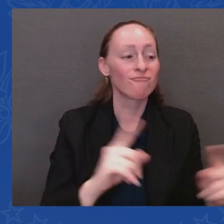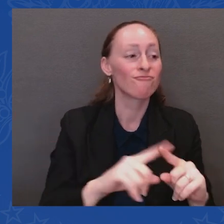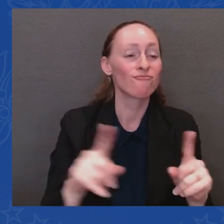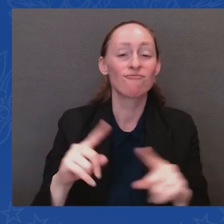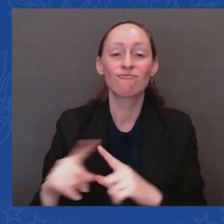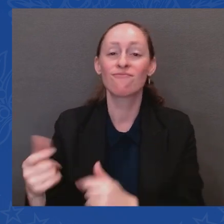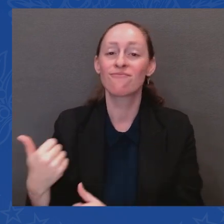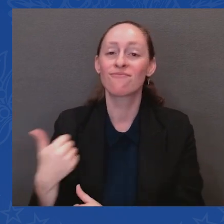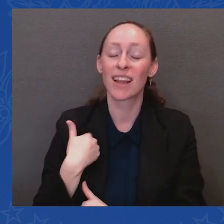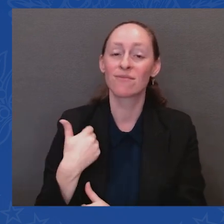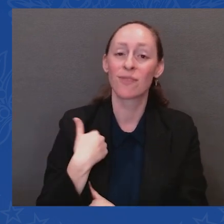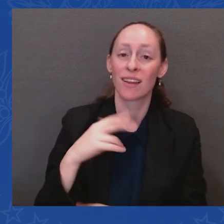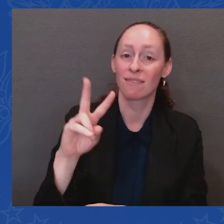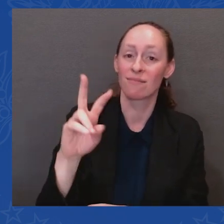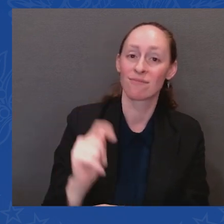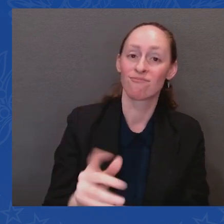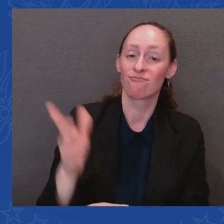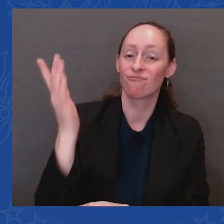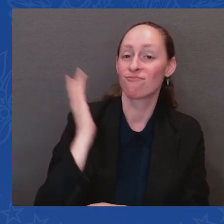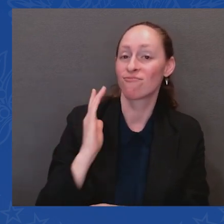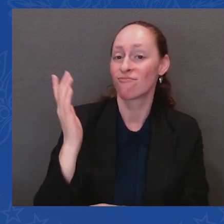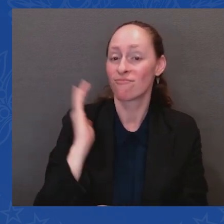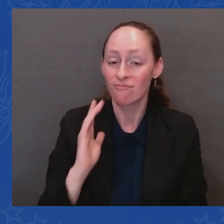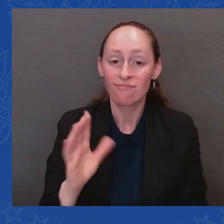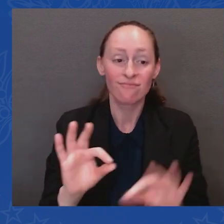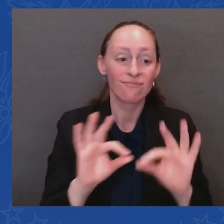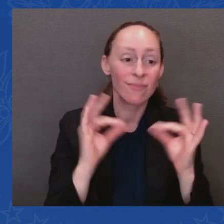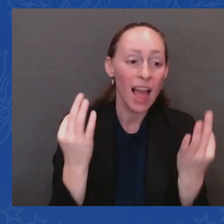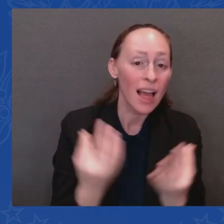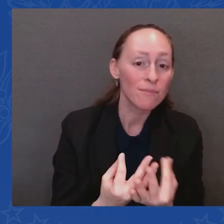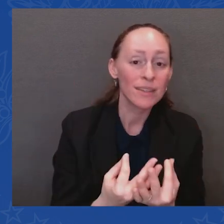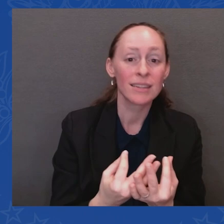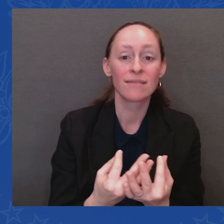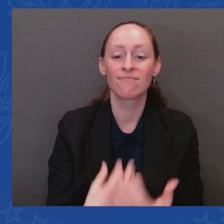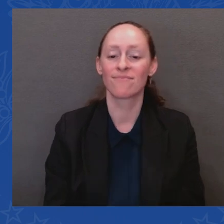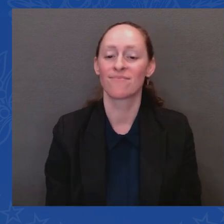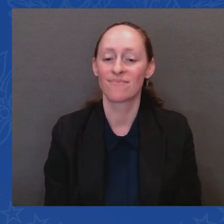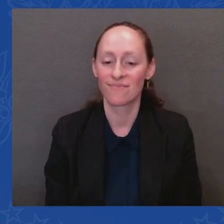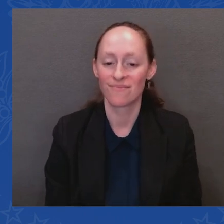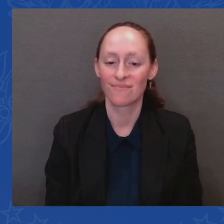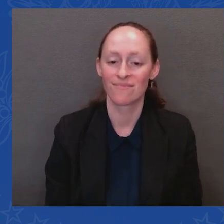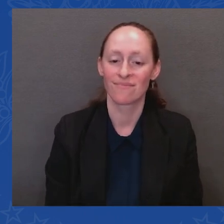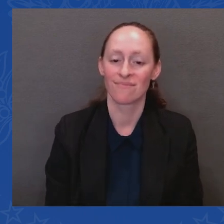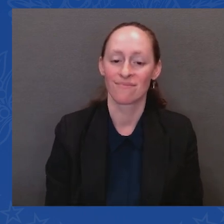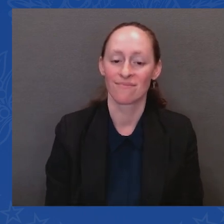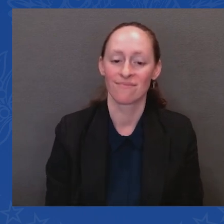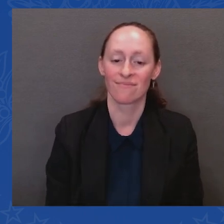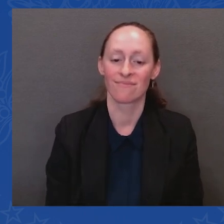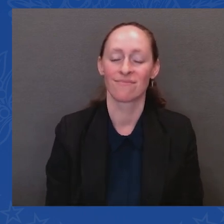Good morning. It's fitting that we gather here at Arlington National Cemetery